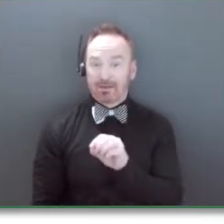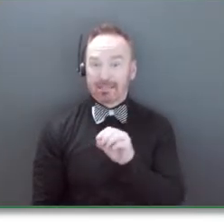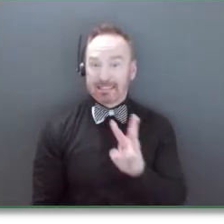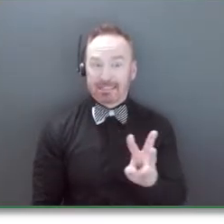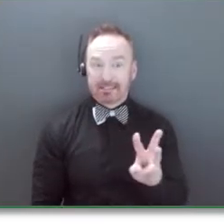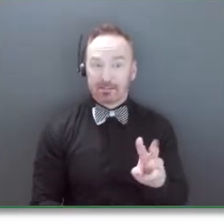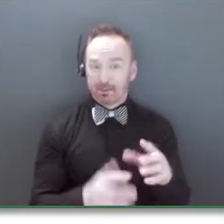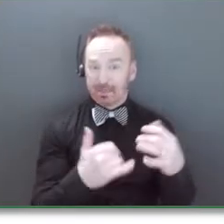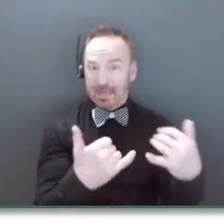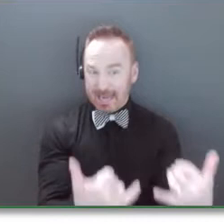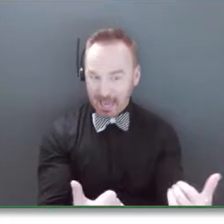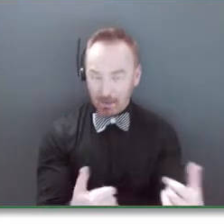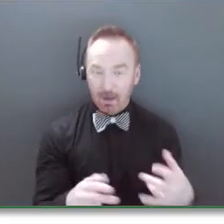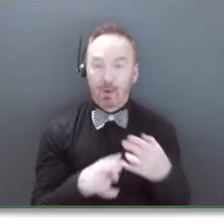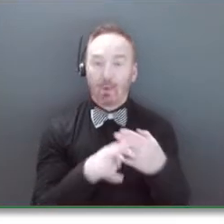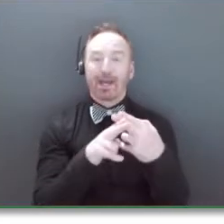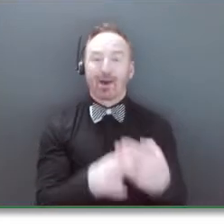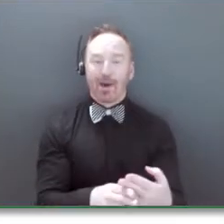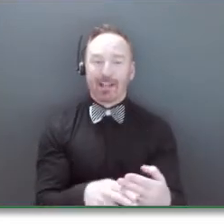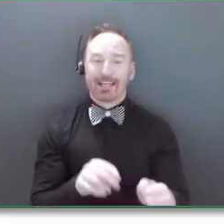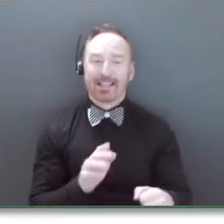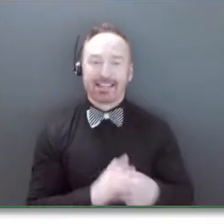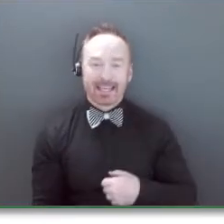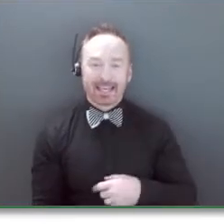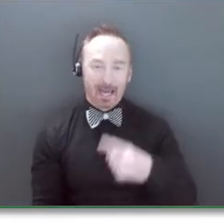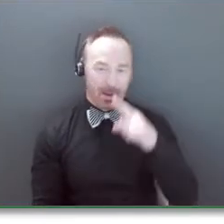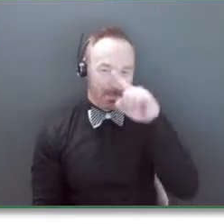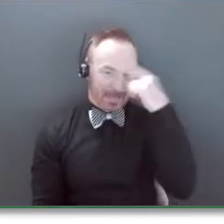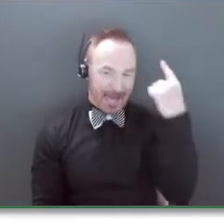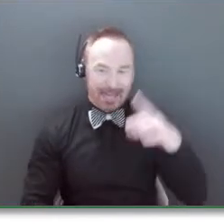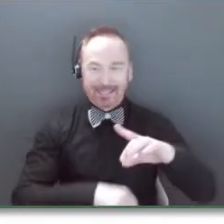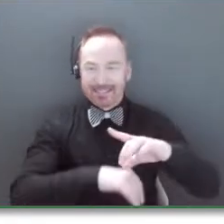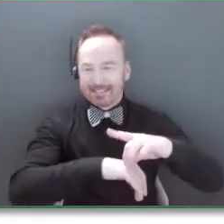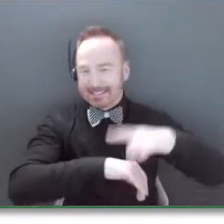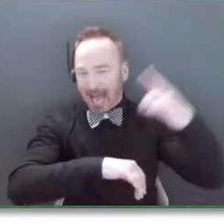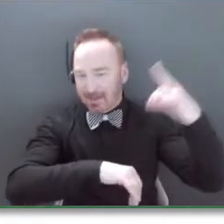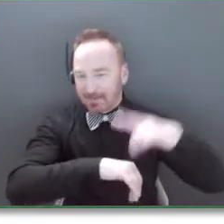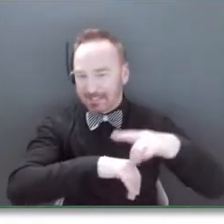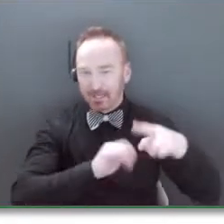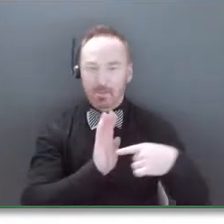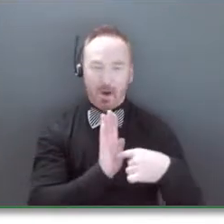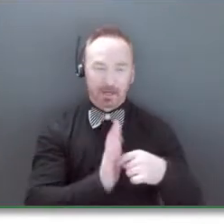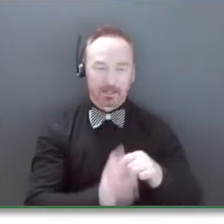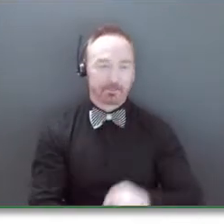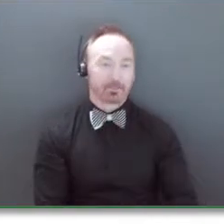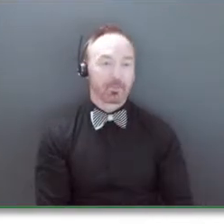our black diamond model. And it's a very ergonomically designed,